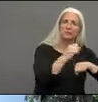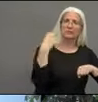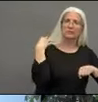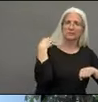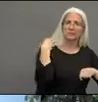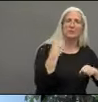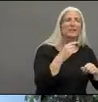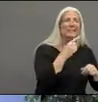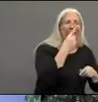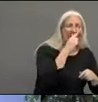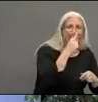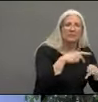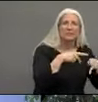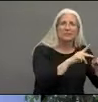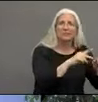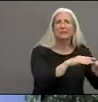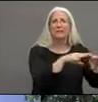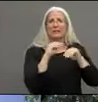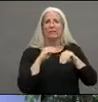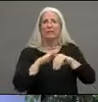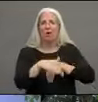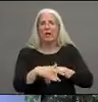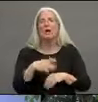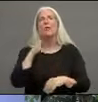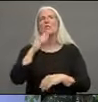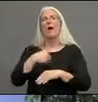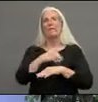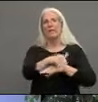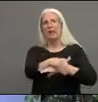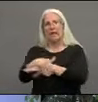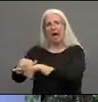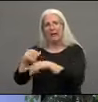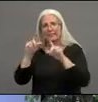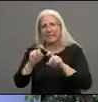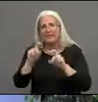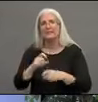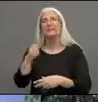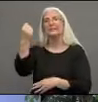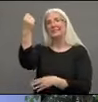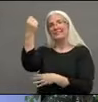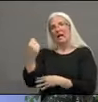and you can check our website regularly as we provide update information on